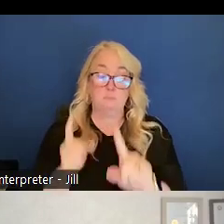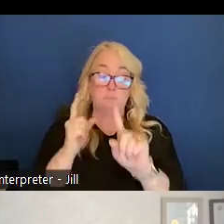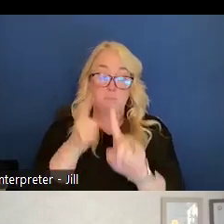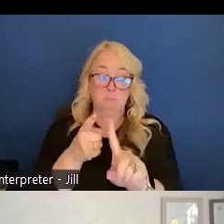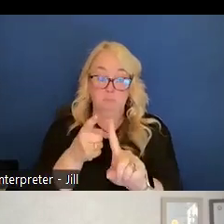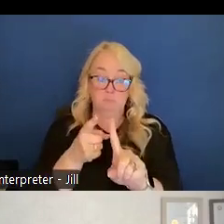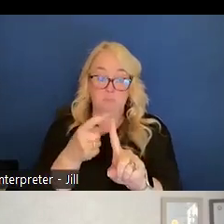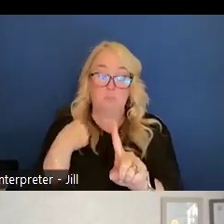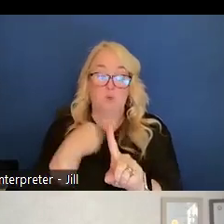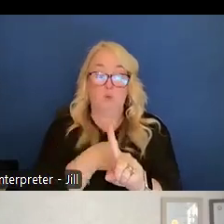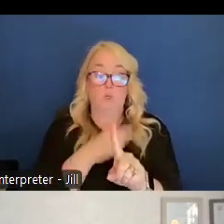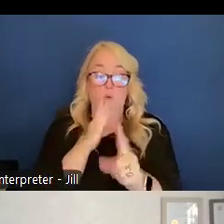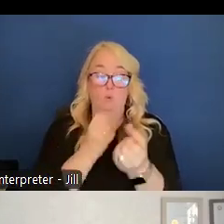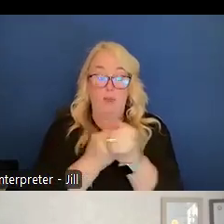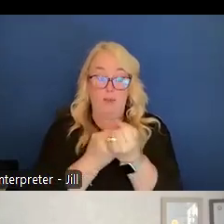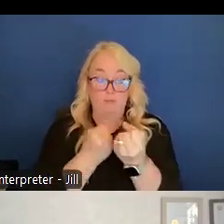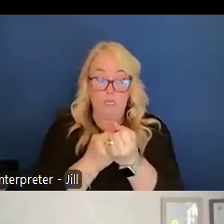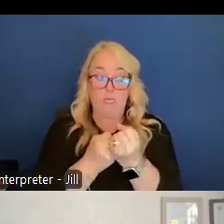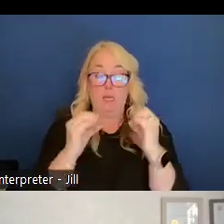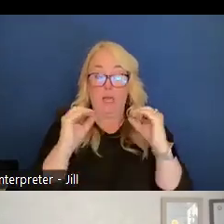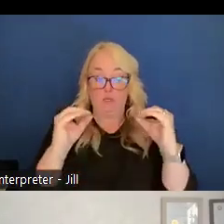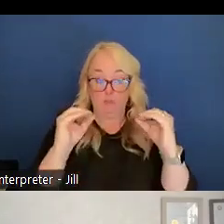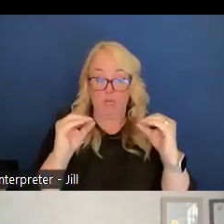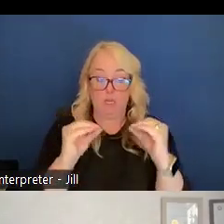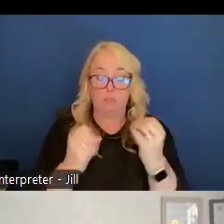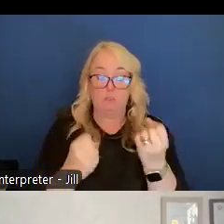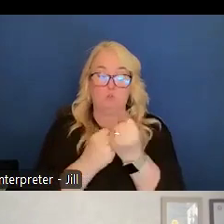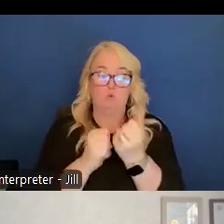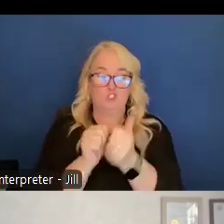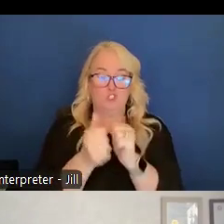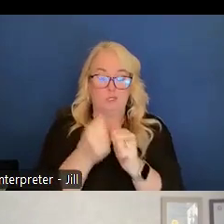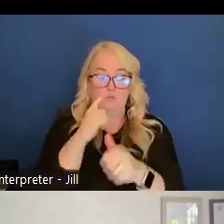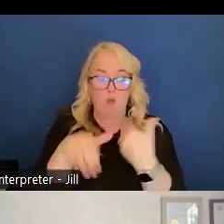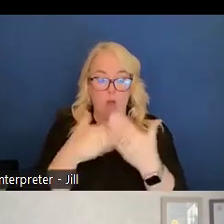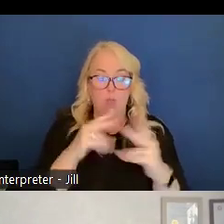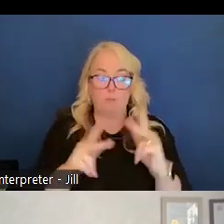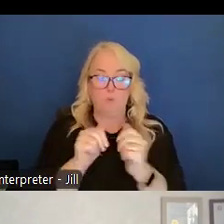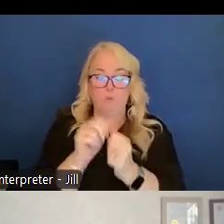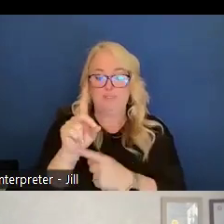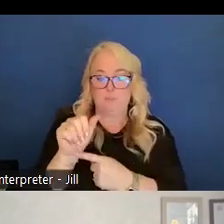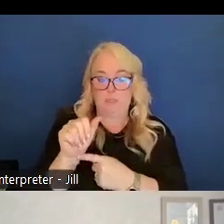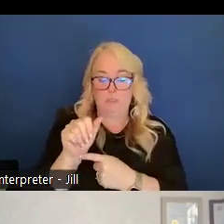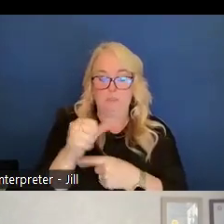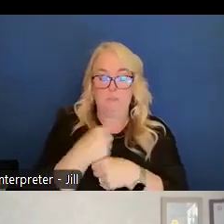to advocate, educate, and support change for all people with disabilities, ensuring their right to participate in a